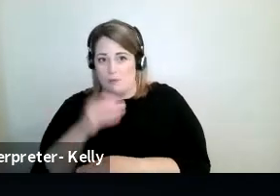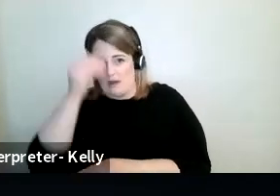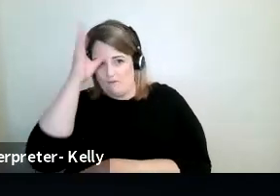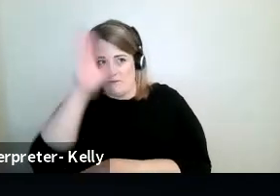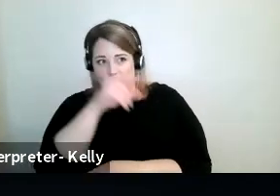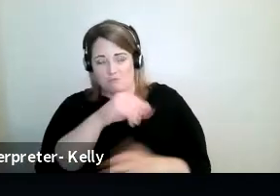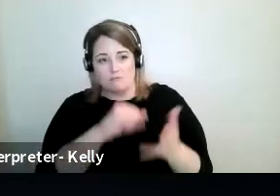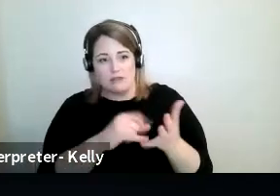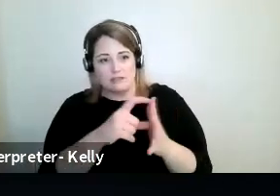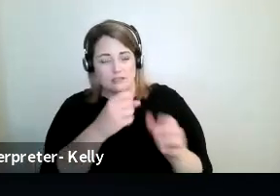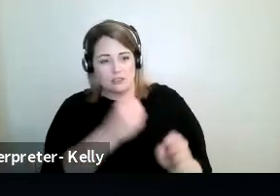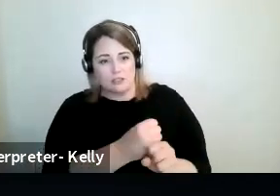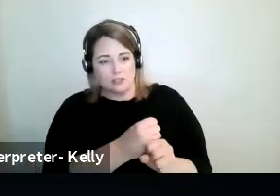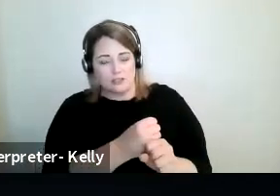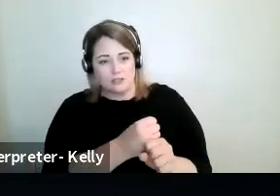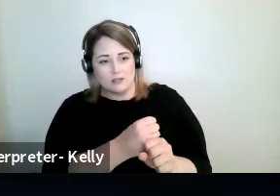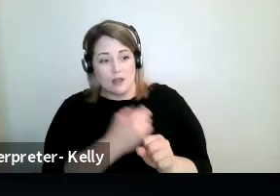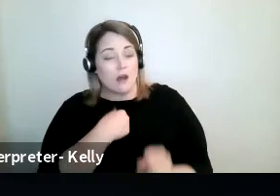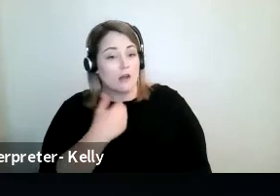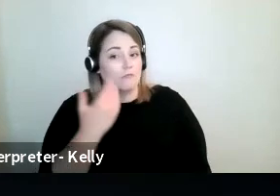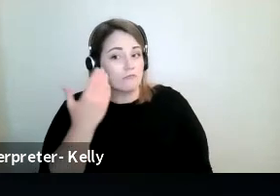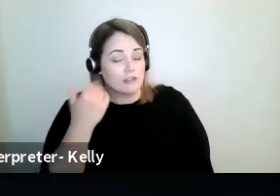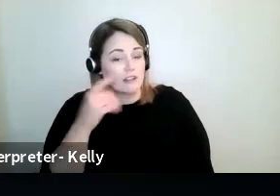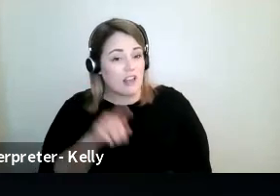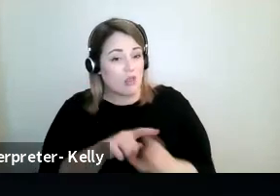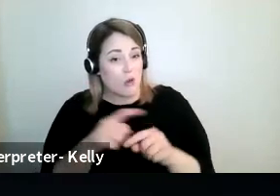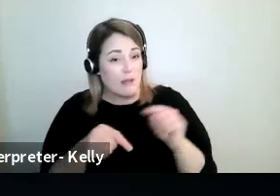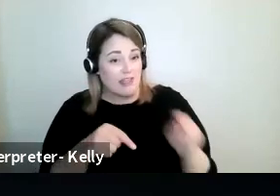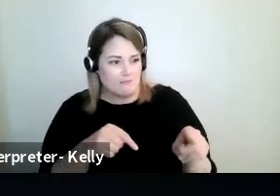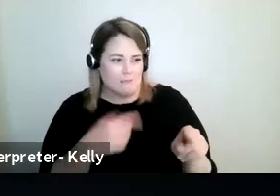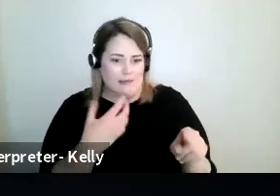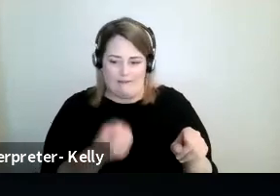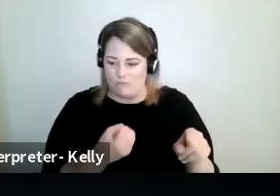first learned about them recently, you know, they've been around for five years but I haven't